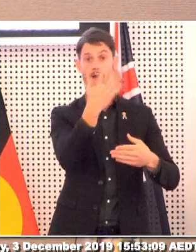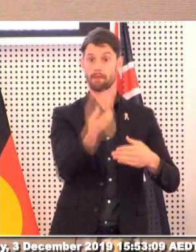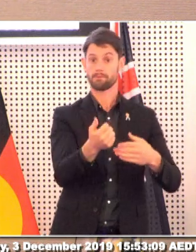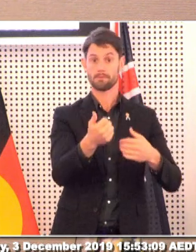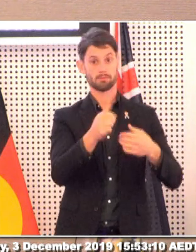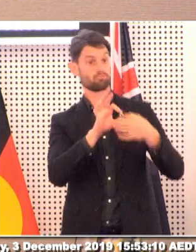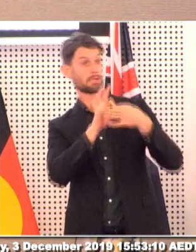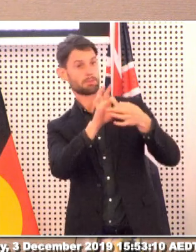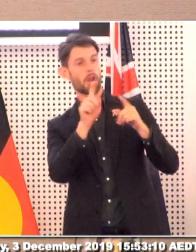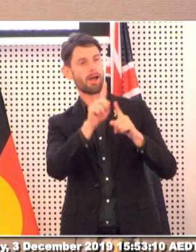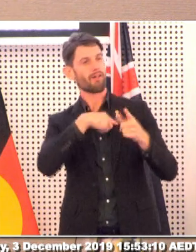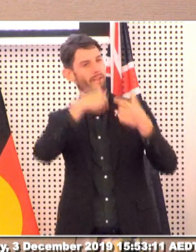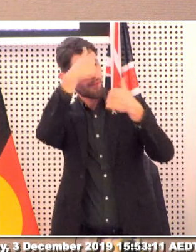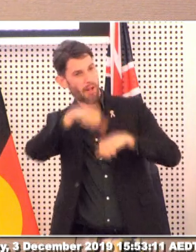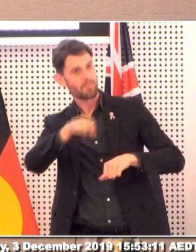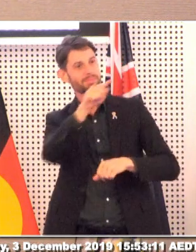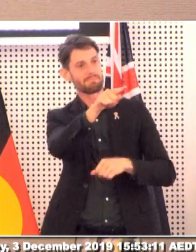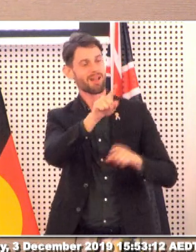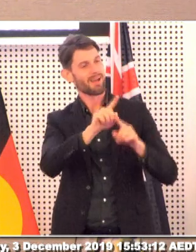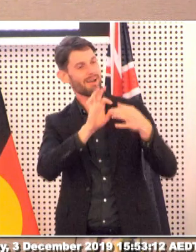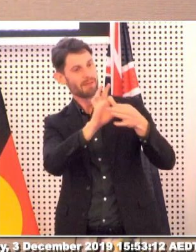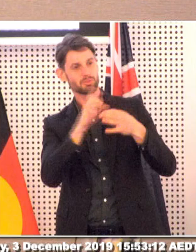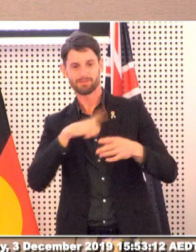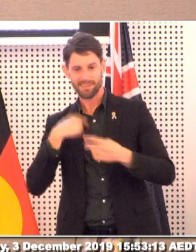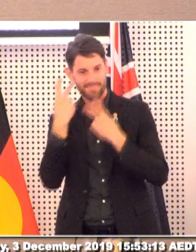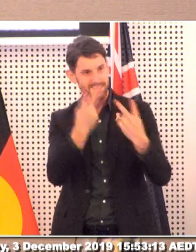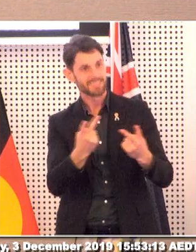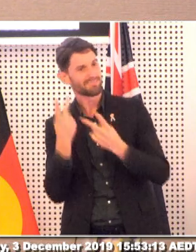the staff, and they’re quite open about what is happening in the house, what the